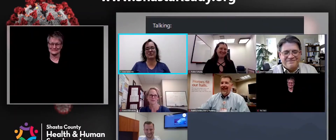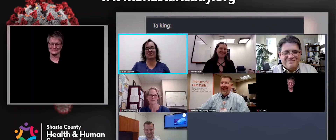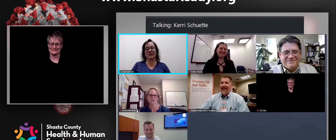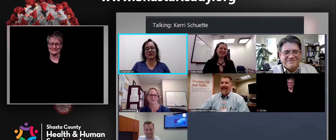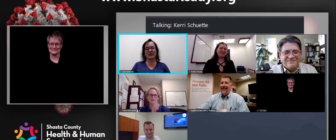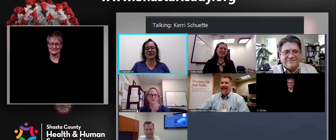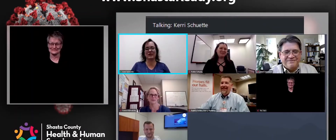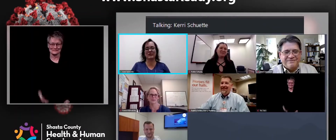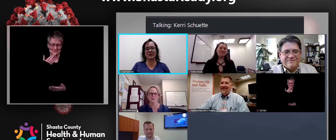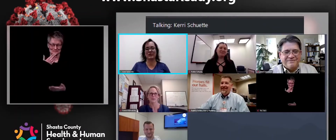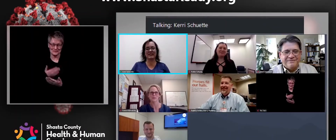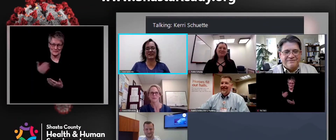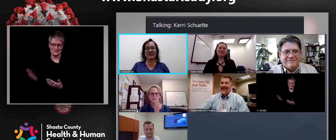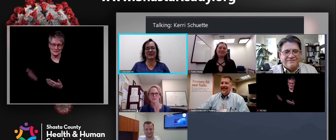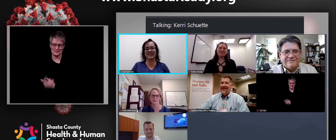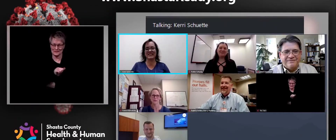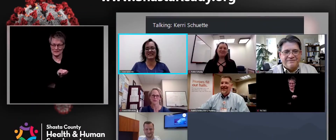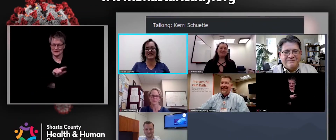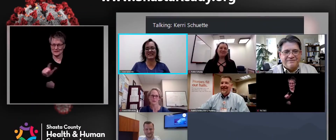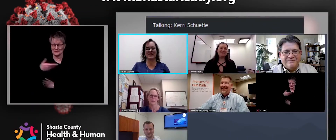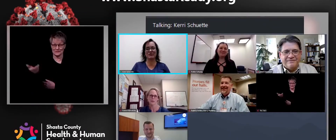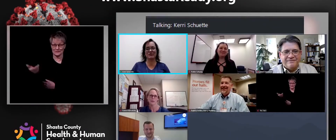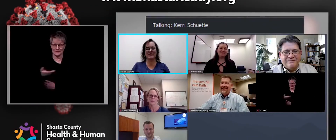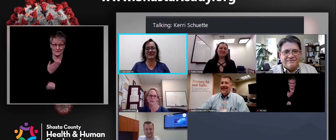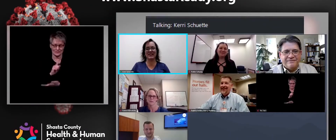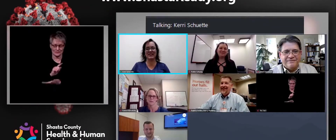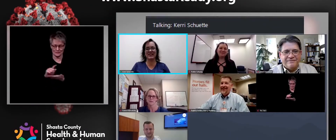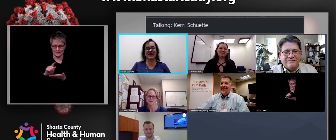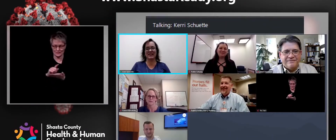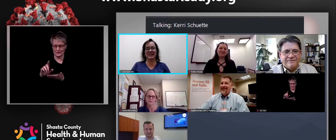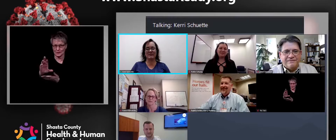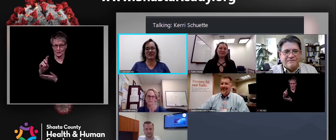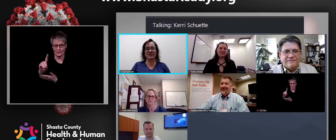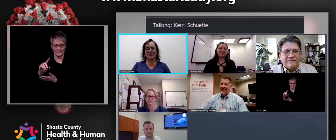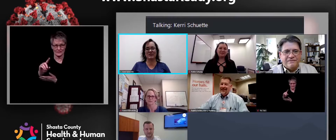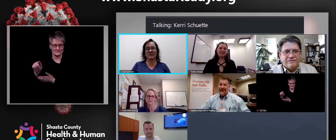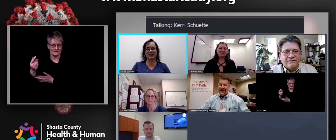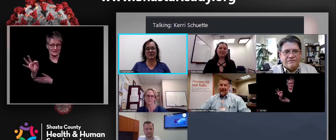Good morning, everyone. Welcome to our weekly COVID-19 media briefing. I'm Kerri Schuette,